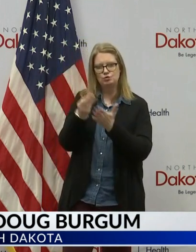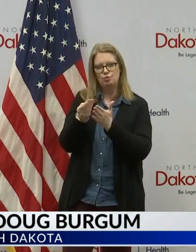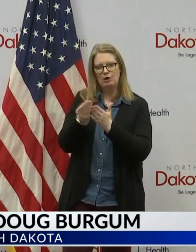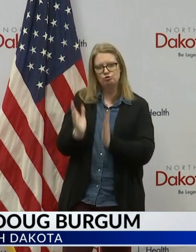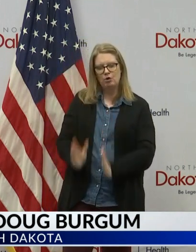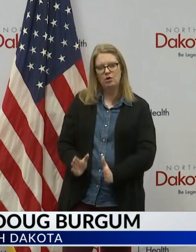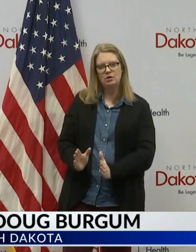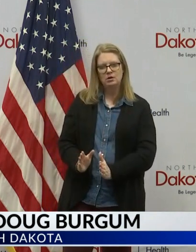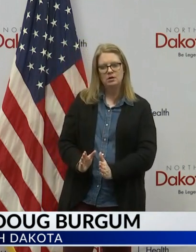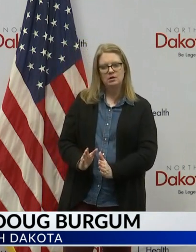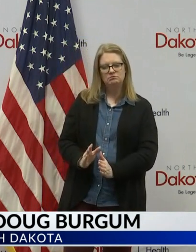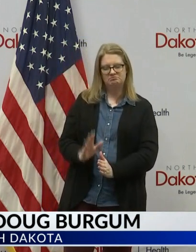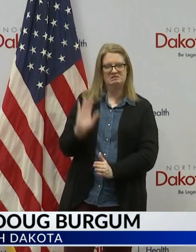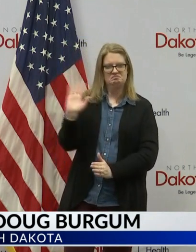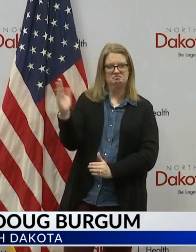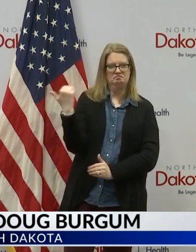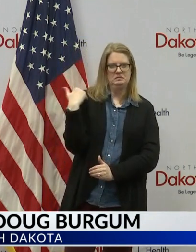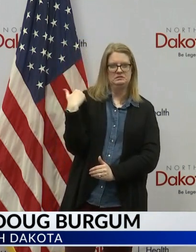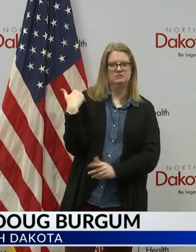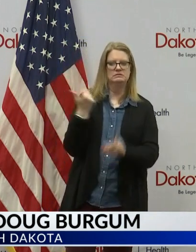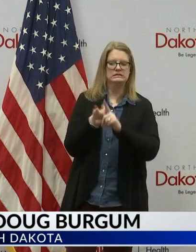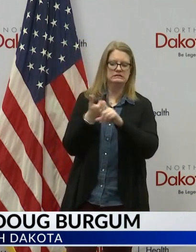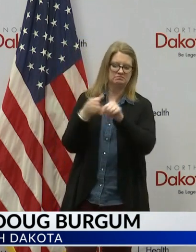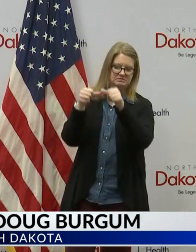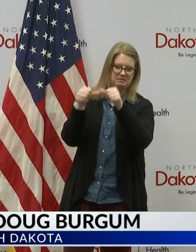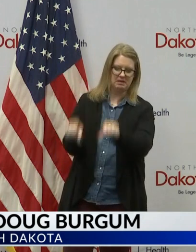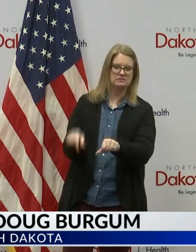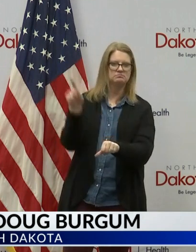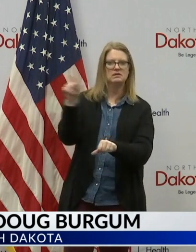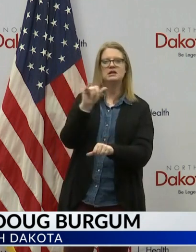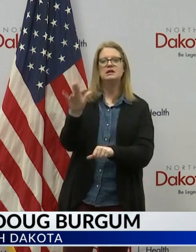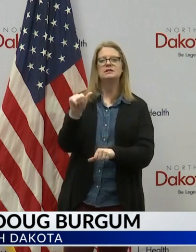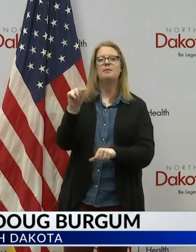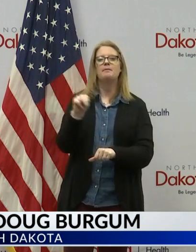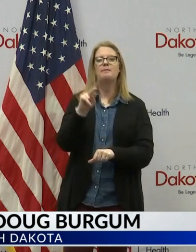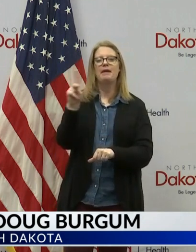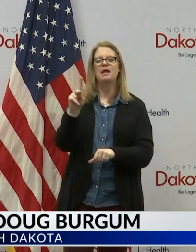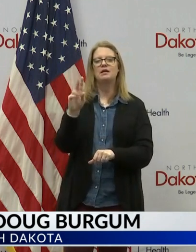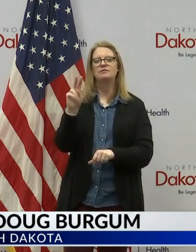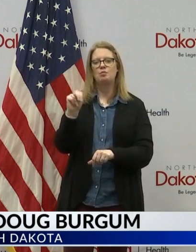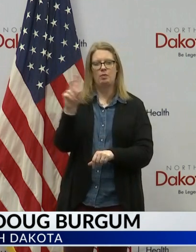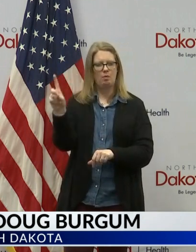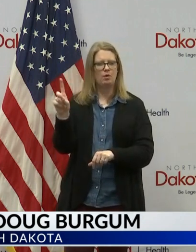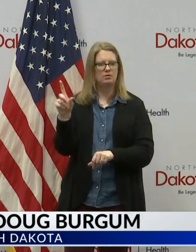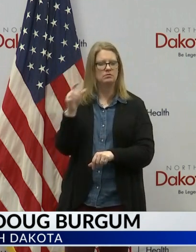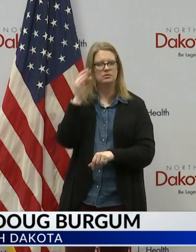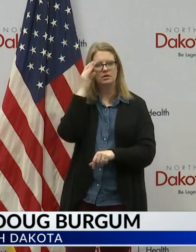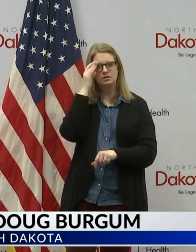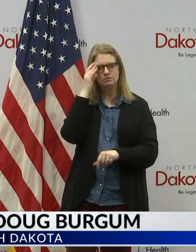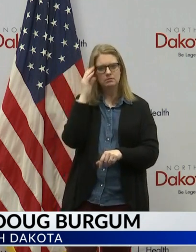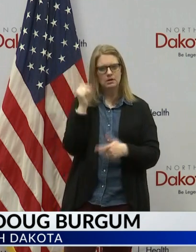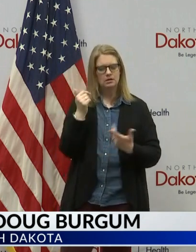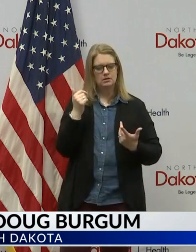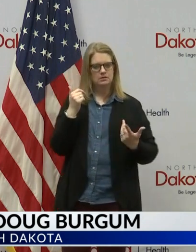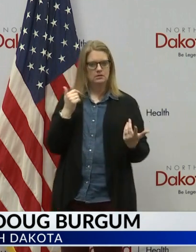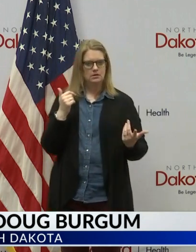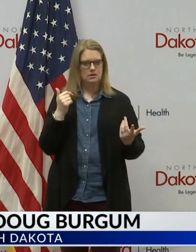THAT MONEY WAS ACHIEVED BY STATE AND KELLY SCHMIDT, AND AS